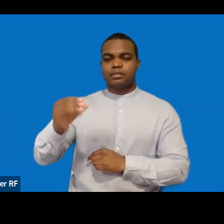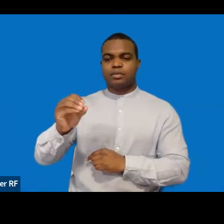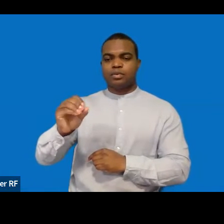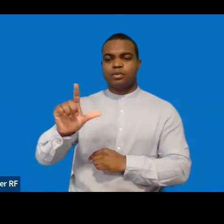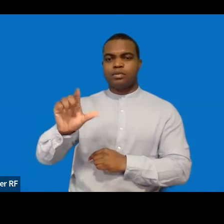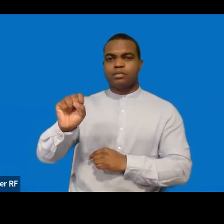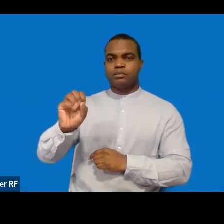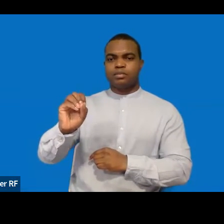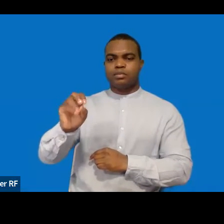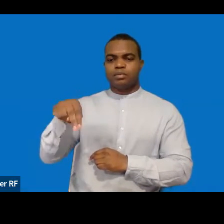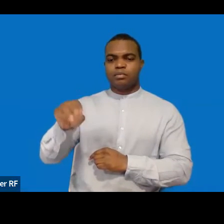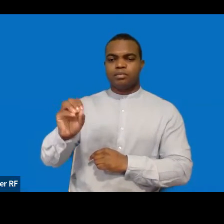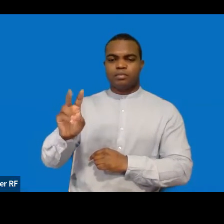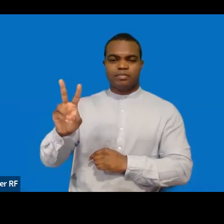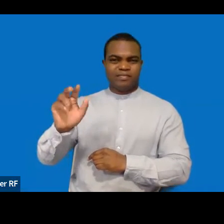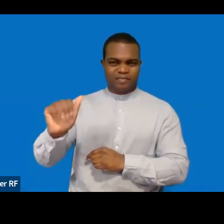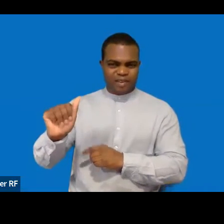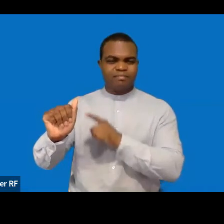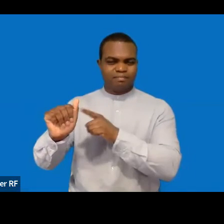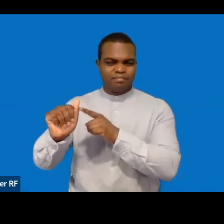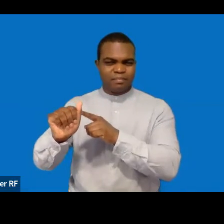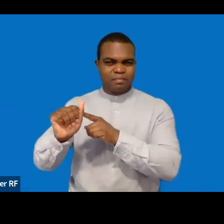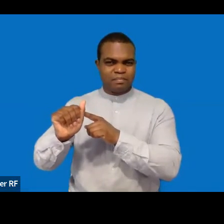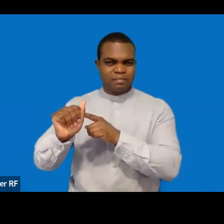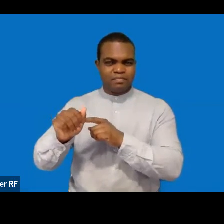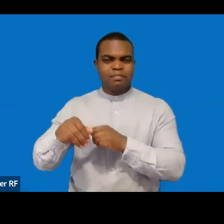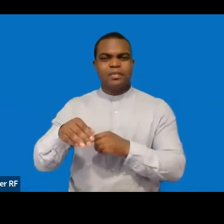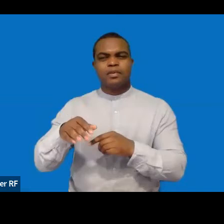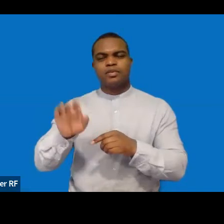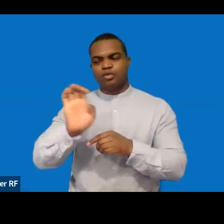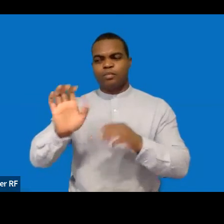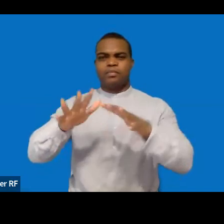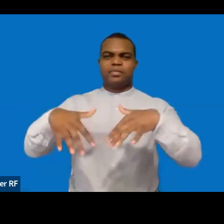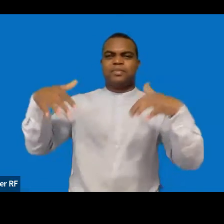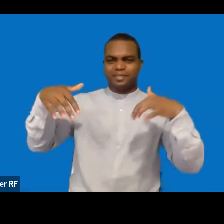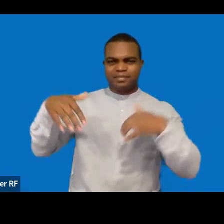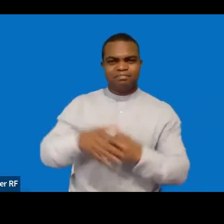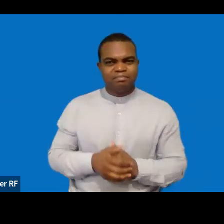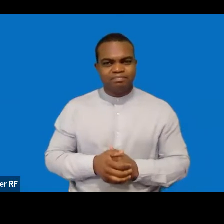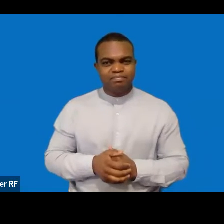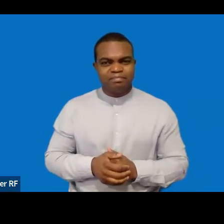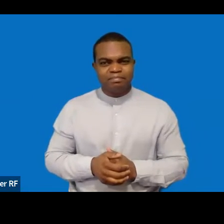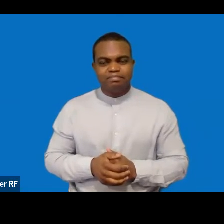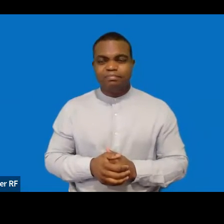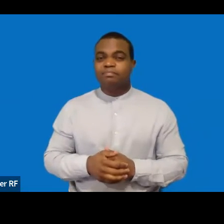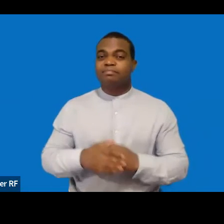so we know what is still ahead. Then I will pass to my colleague, our Deputy Director Alejandro Moledo